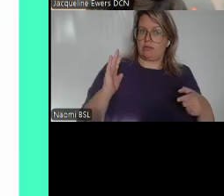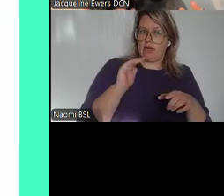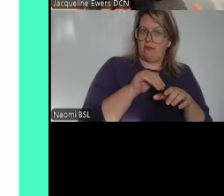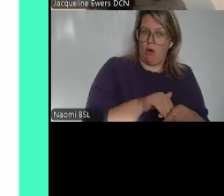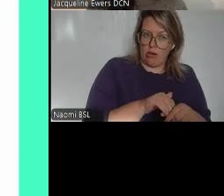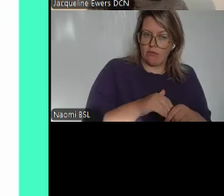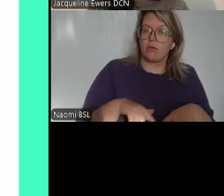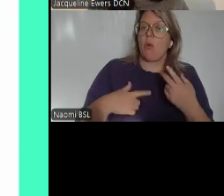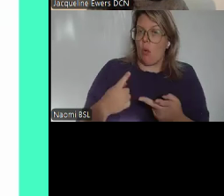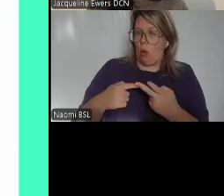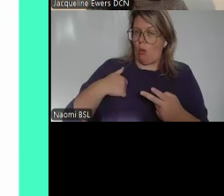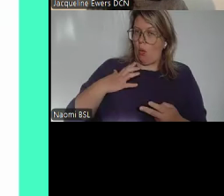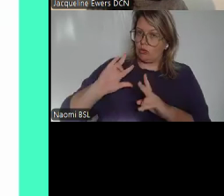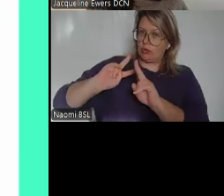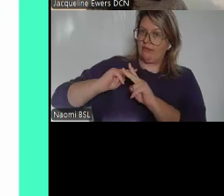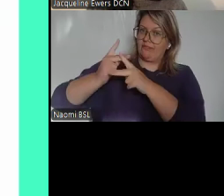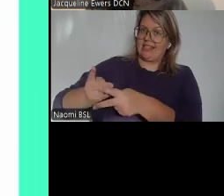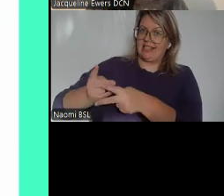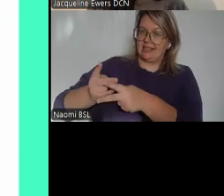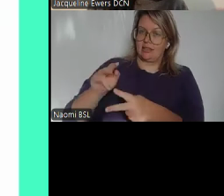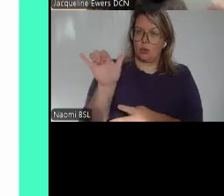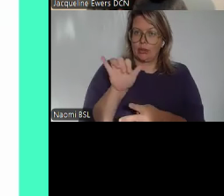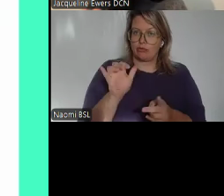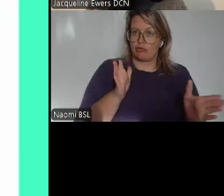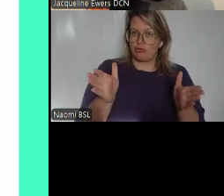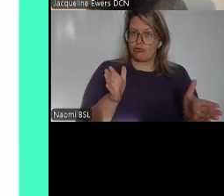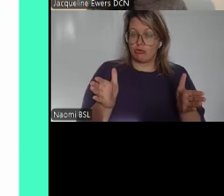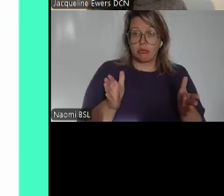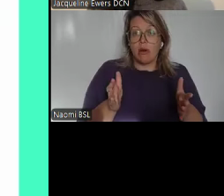I am interested in visiting arts events. They're not mutually exclusive.